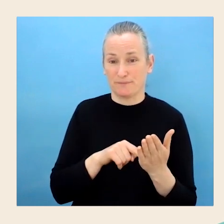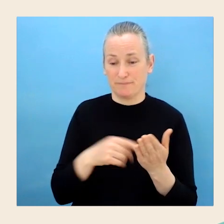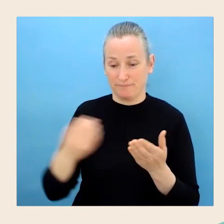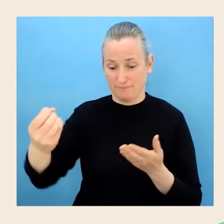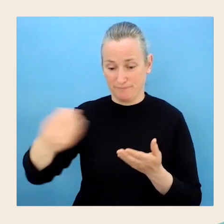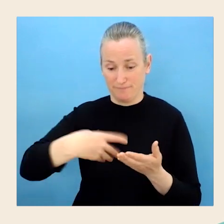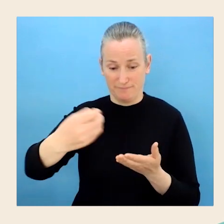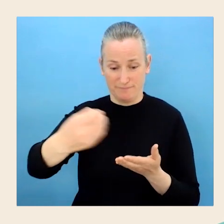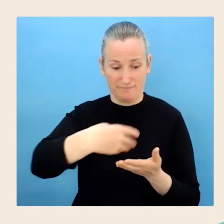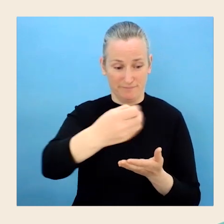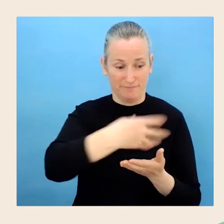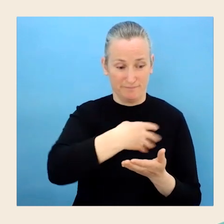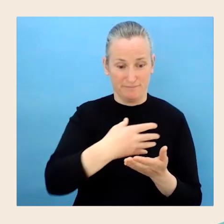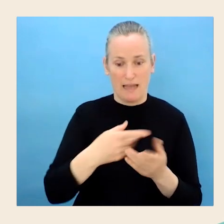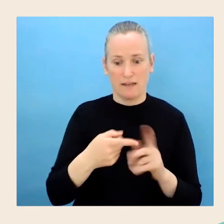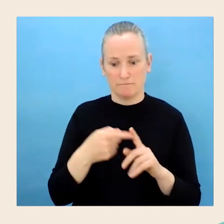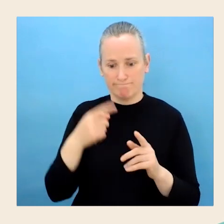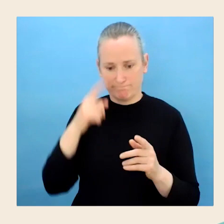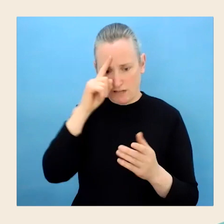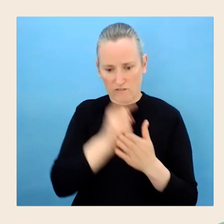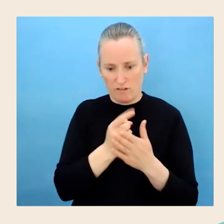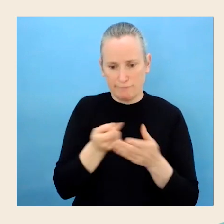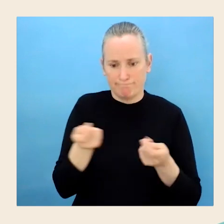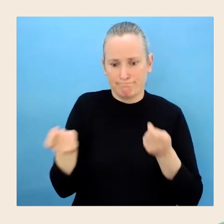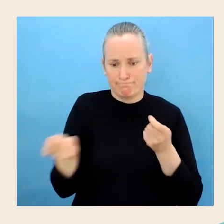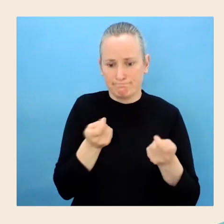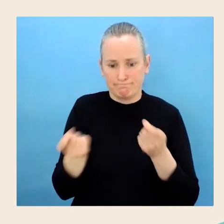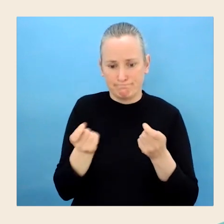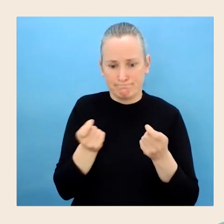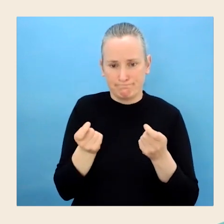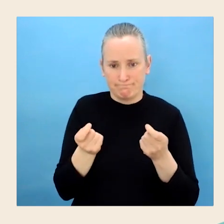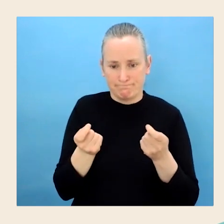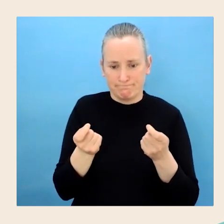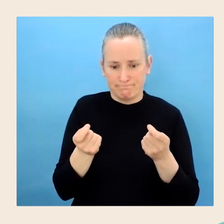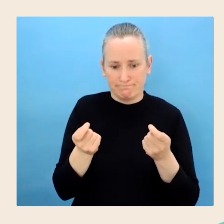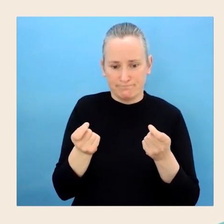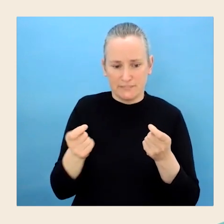and it's really centred on us. And I think that's where the power is,